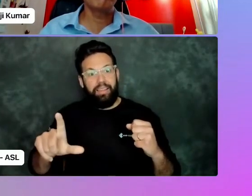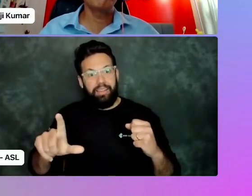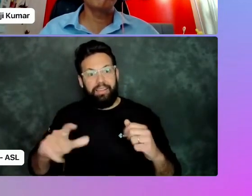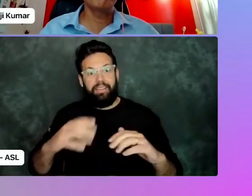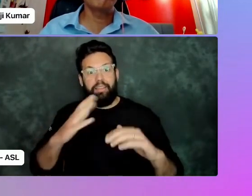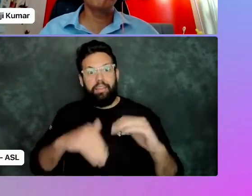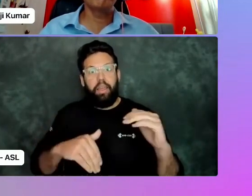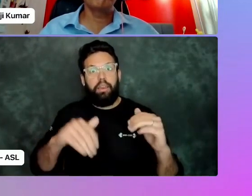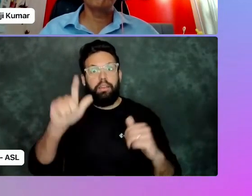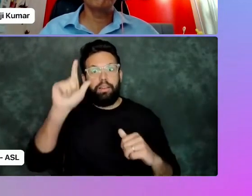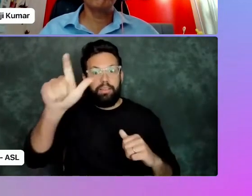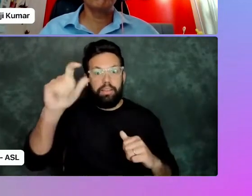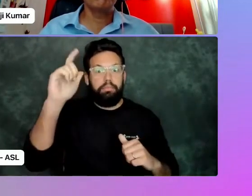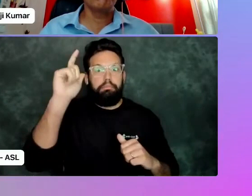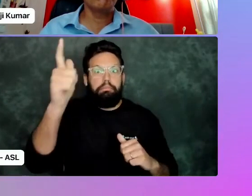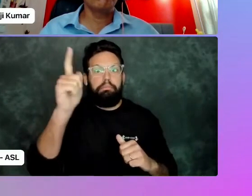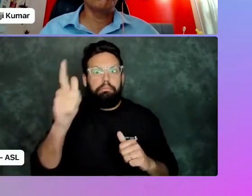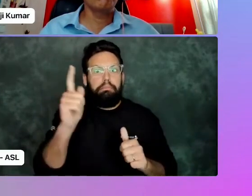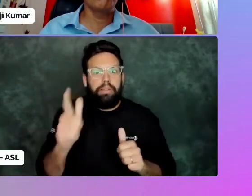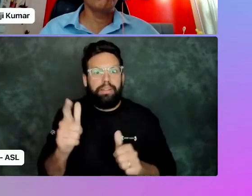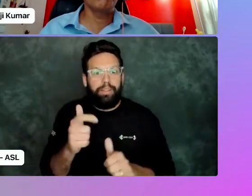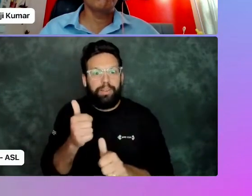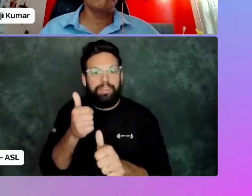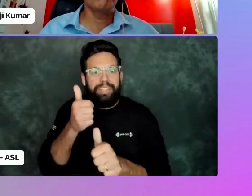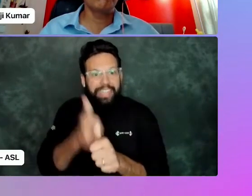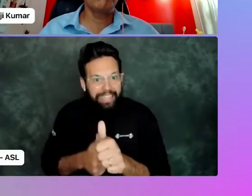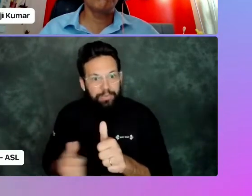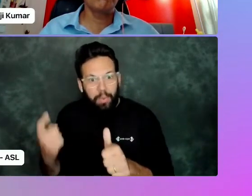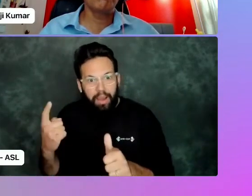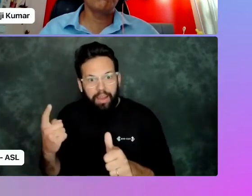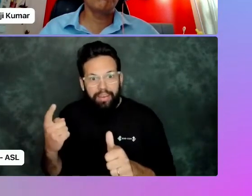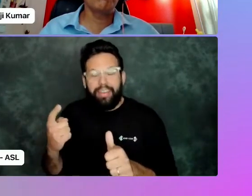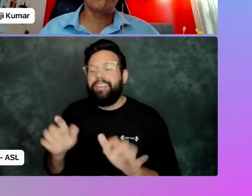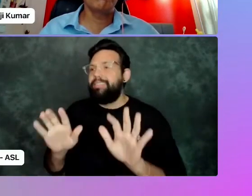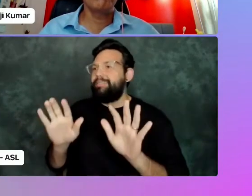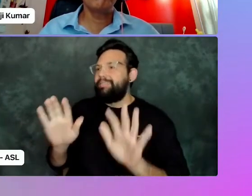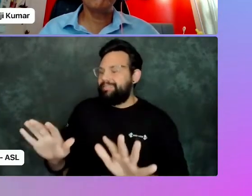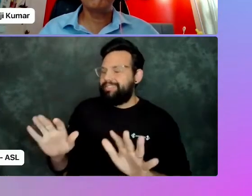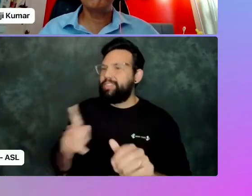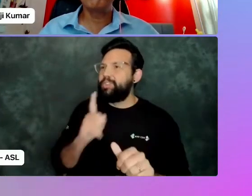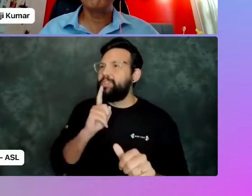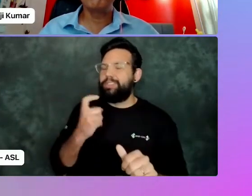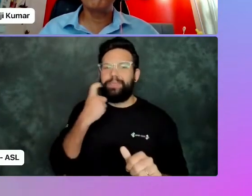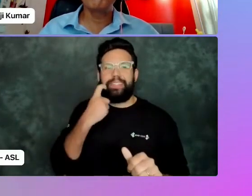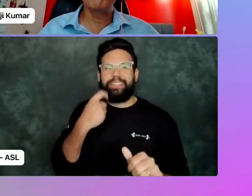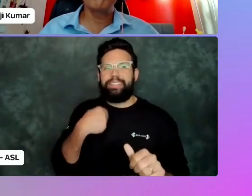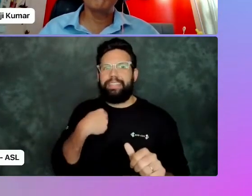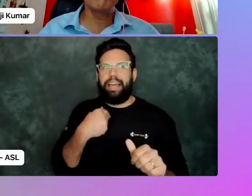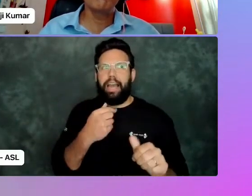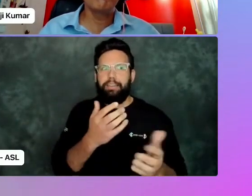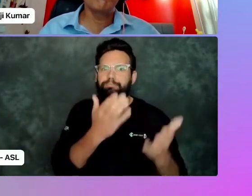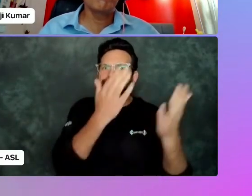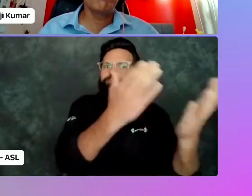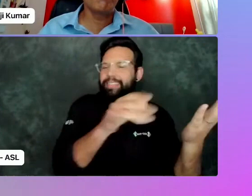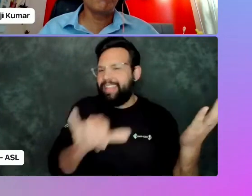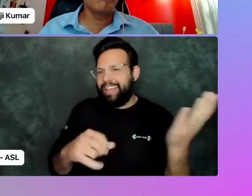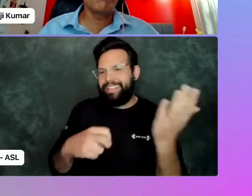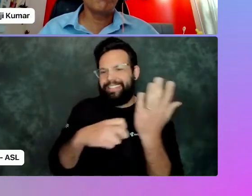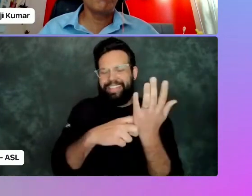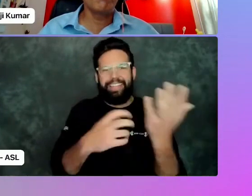Well, you're giving me confirmation to prioritize the ticket that I was pushing for, which is to add support for that. So yeah, currently right now we understand